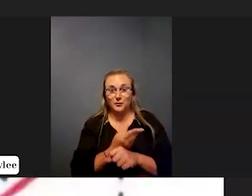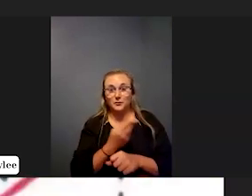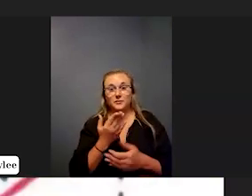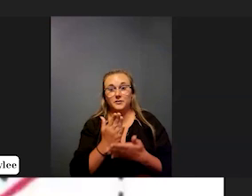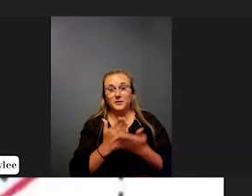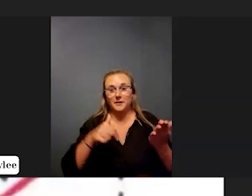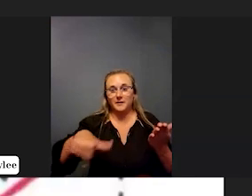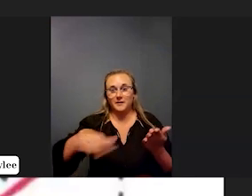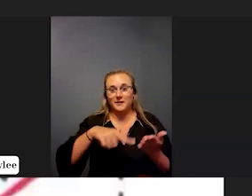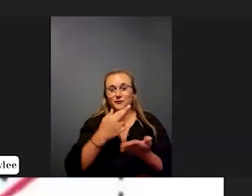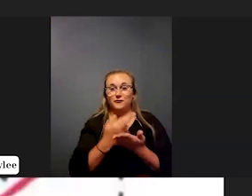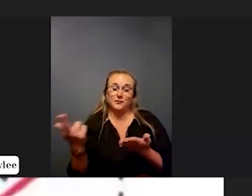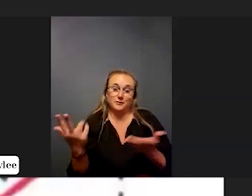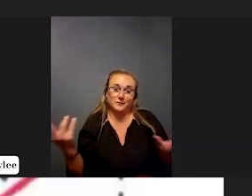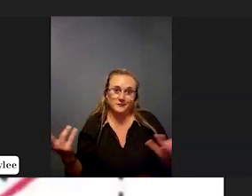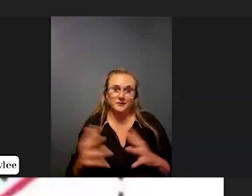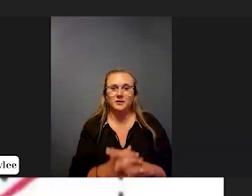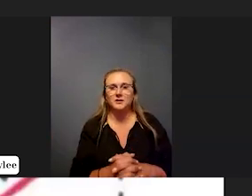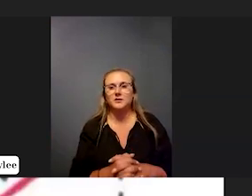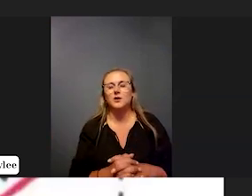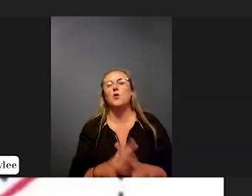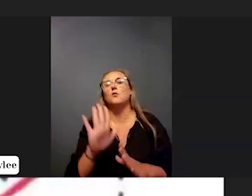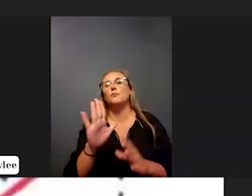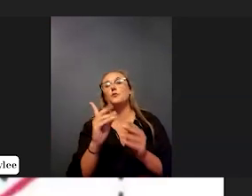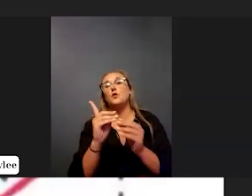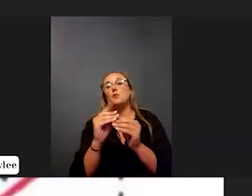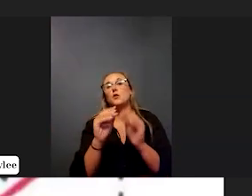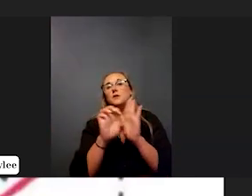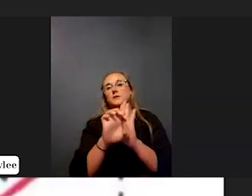I had one last example, which was a physics, uh, force diagram,